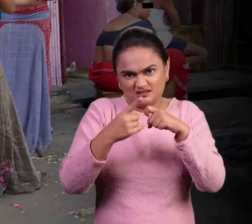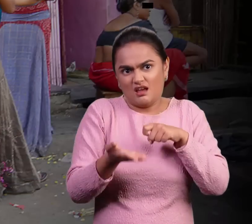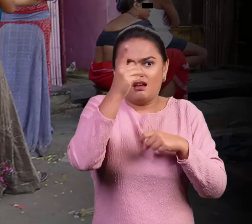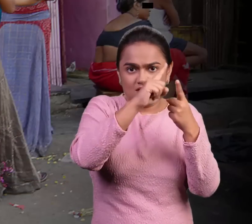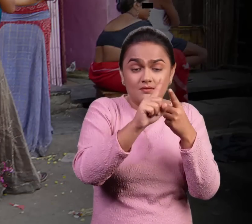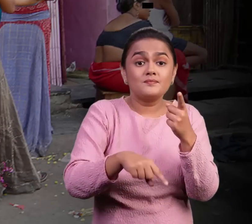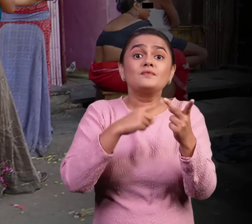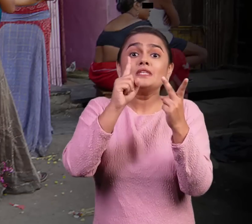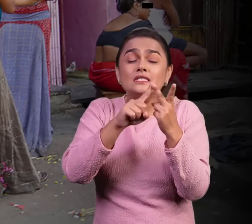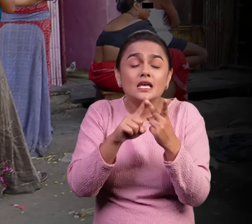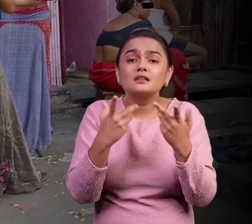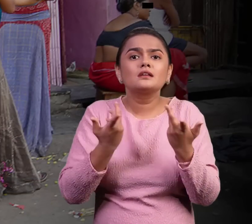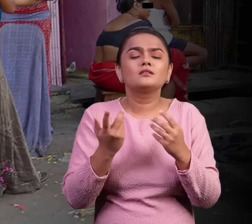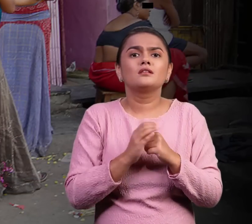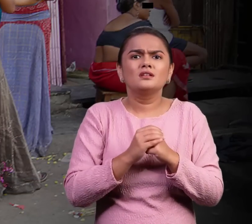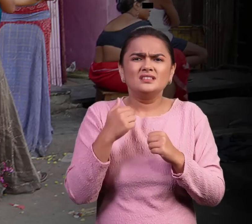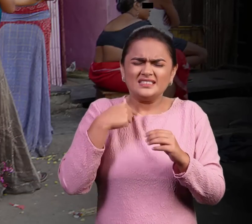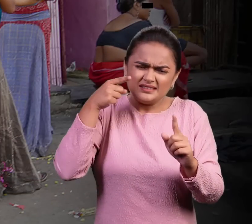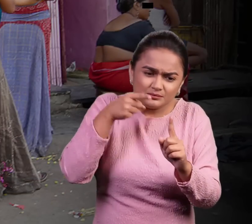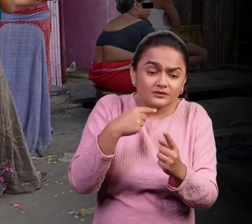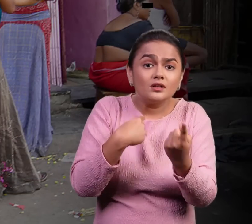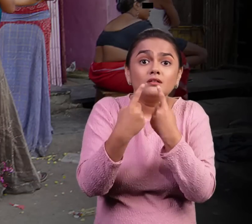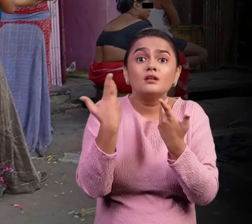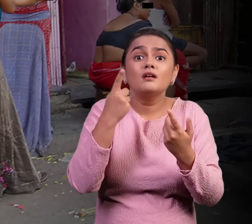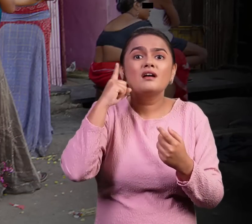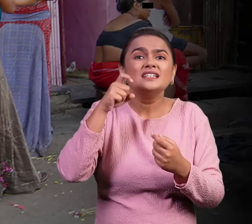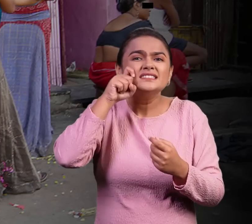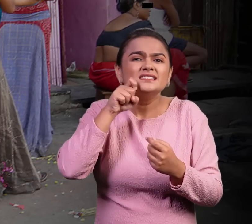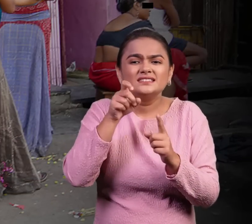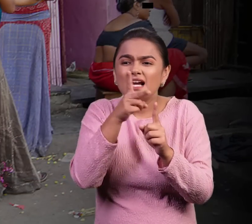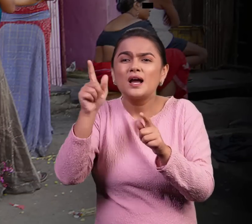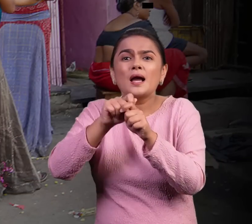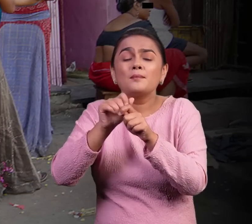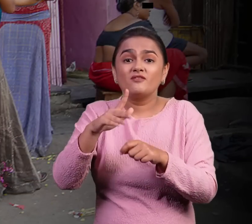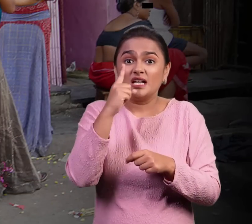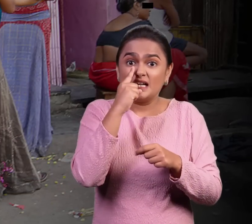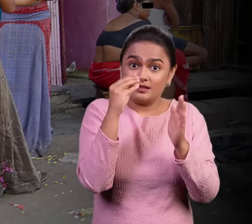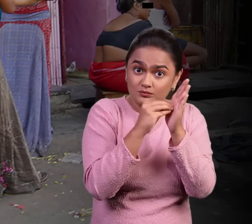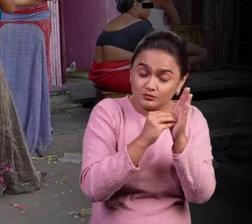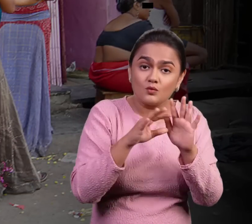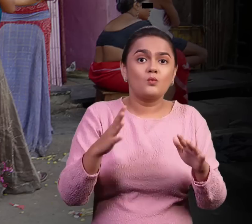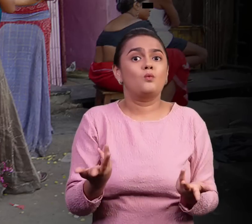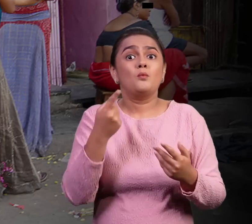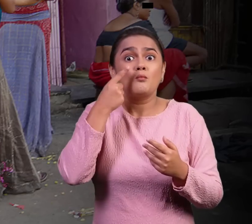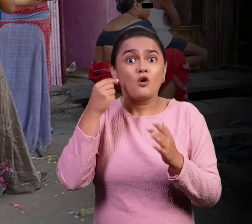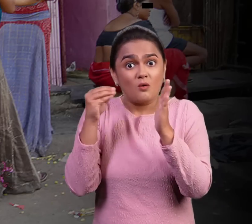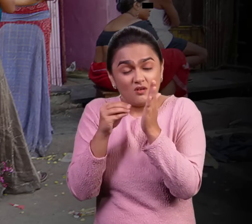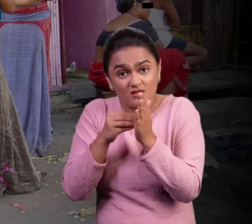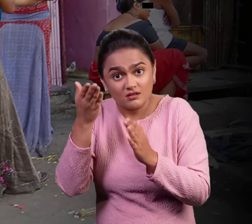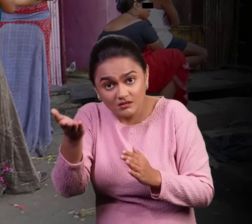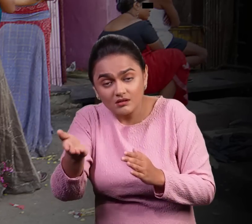Others who are at risk of contracting HIV include female and male sex workers,